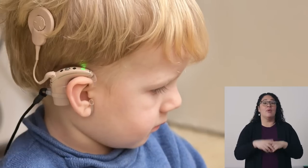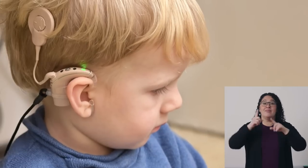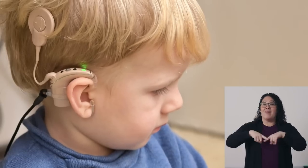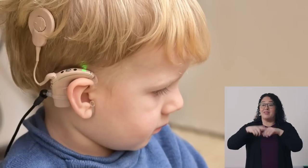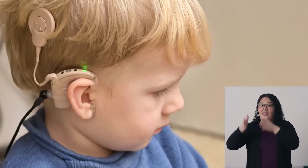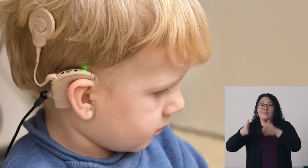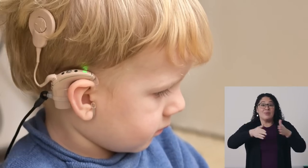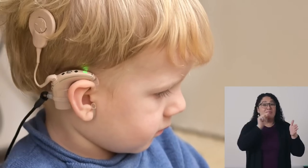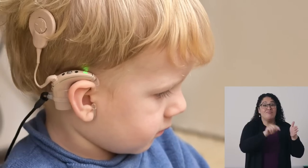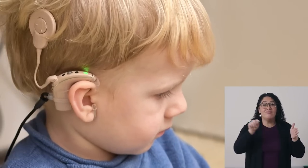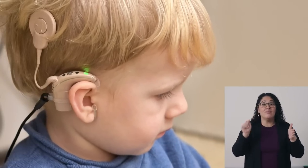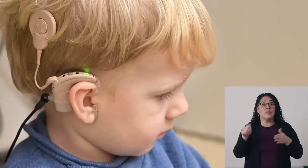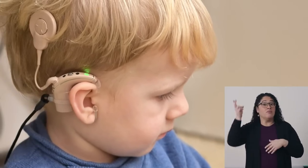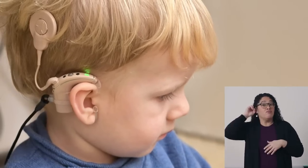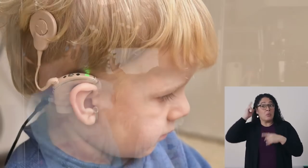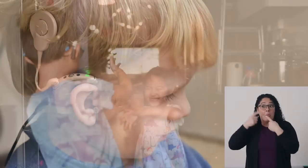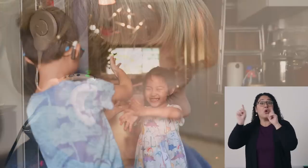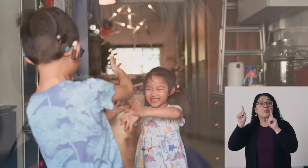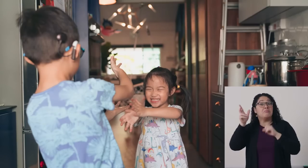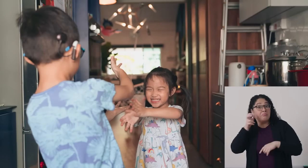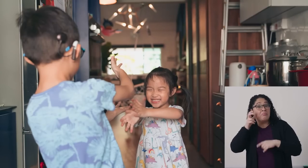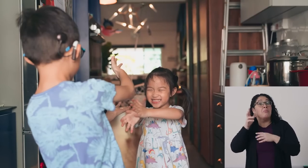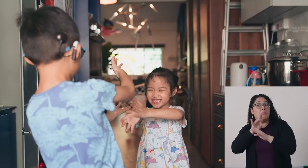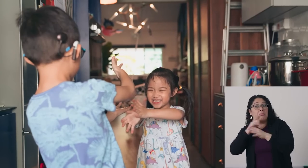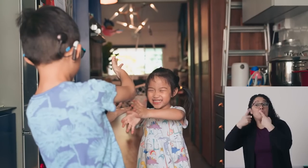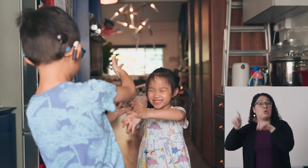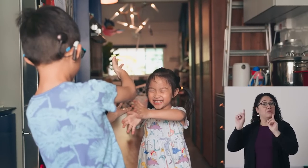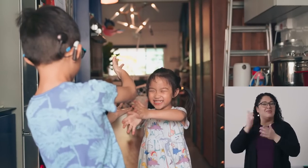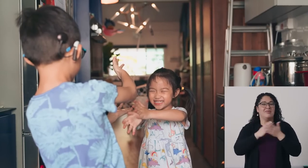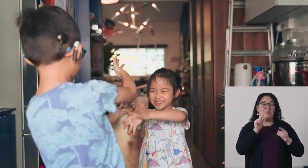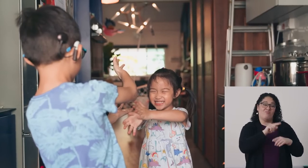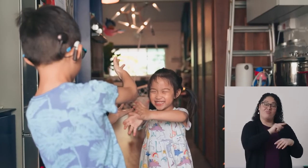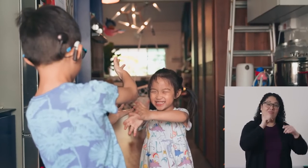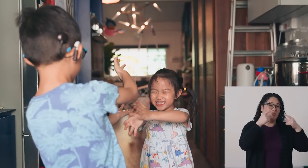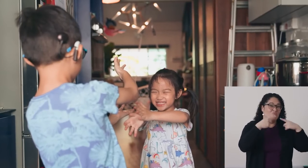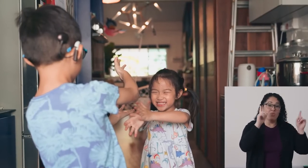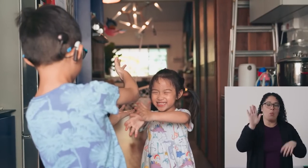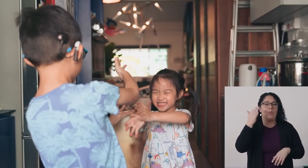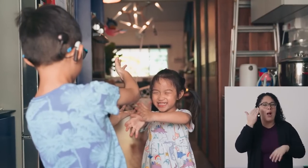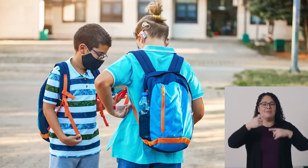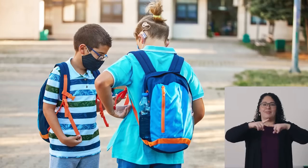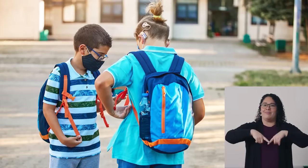However, depending on the individual, cochlear implants may or may not provide good access to speech.